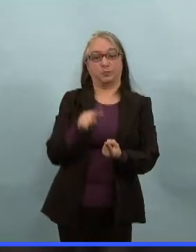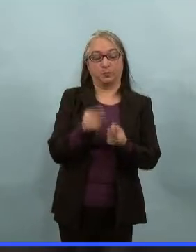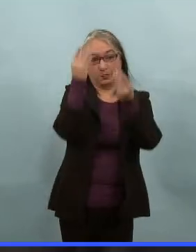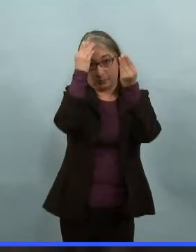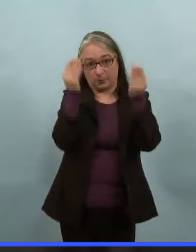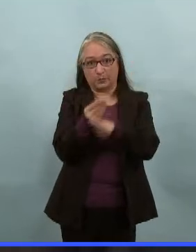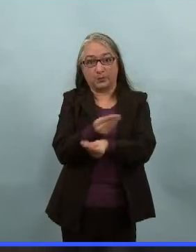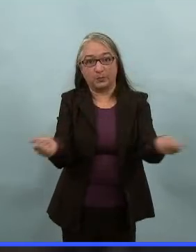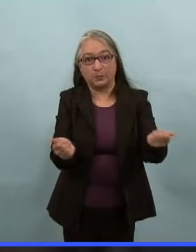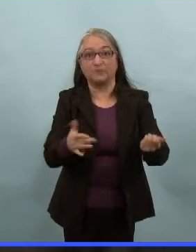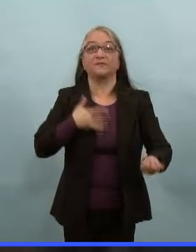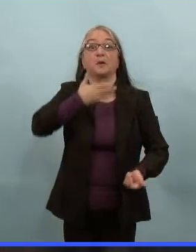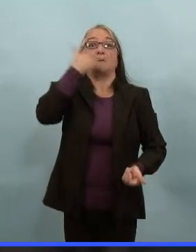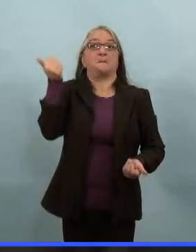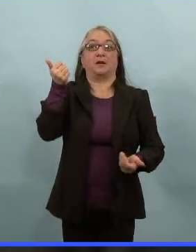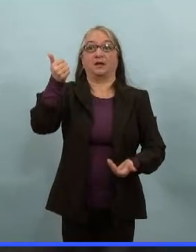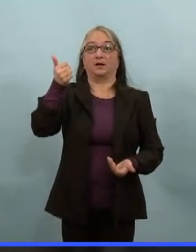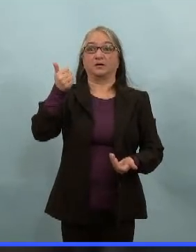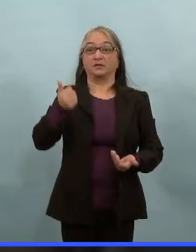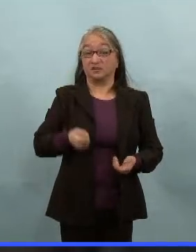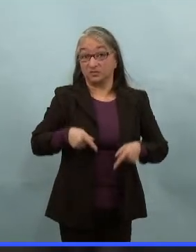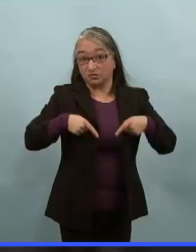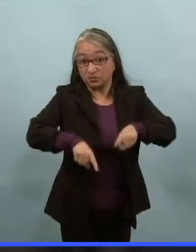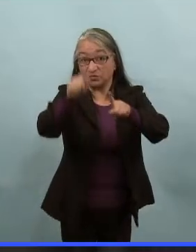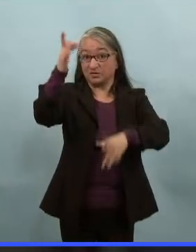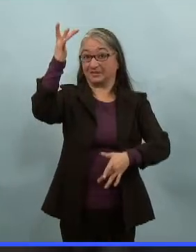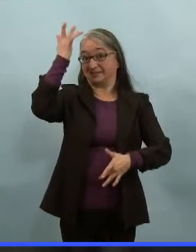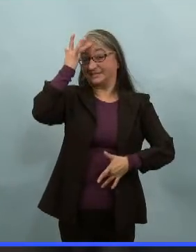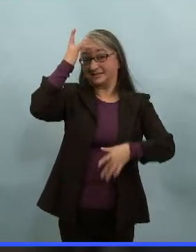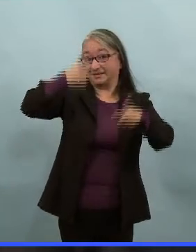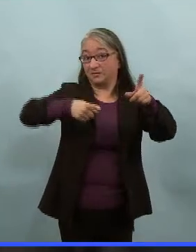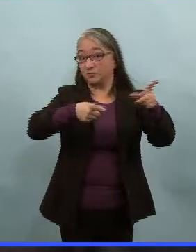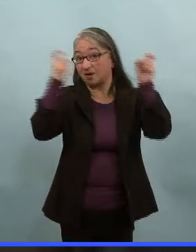you have a rapid antigen test it doesn't mean you get to go out and do things we're asking you